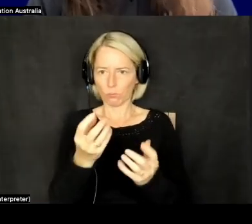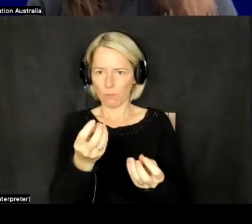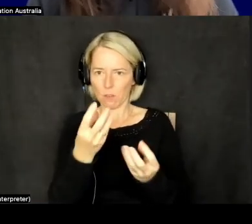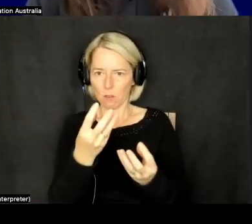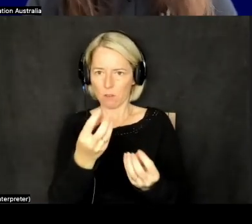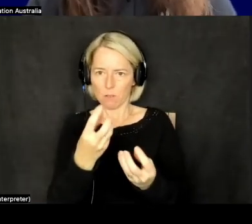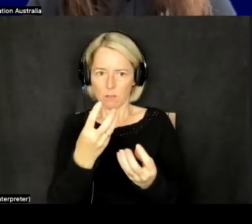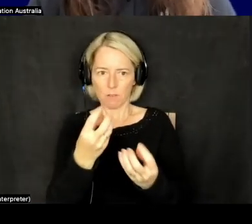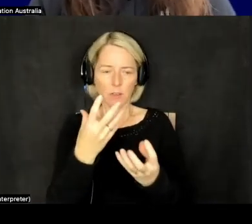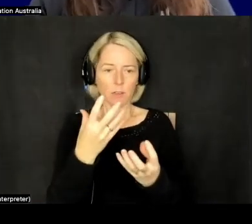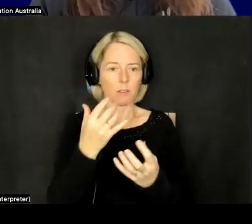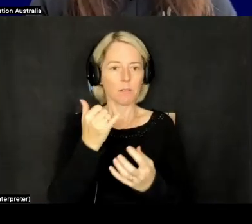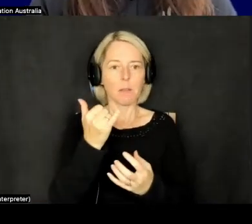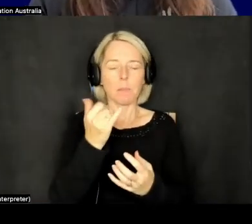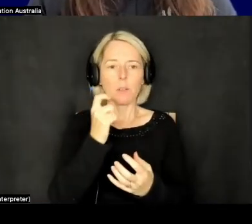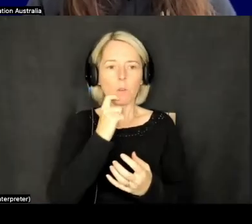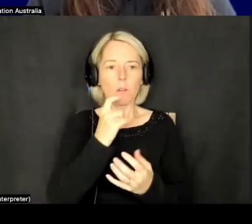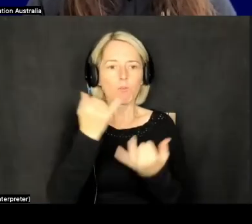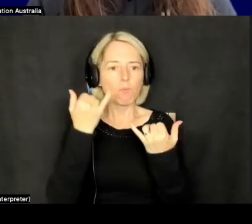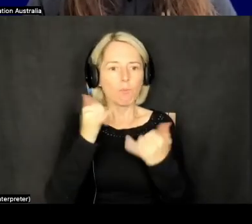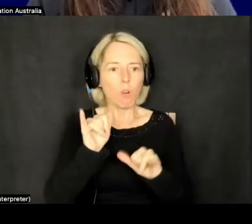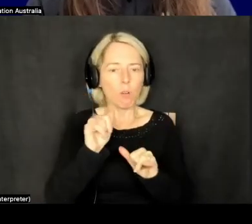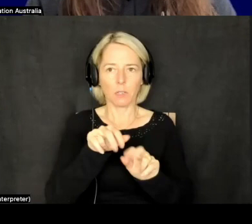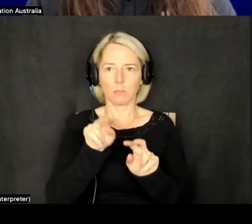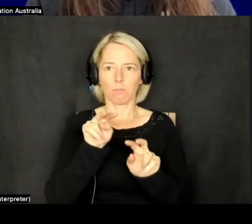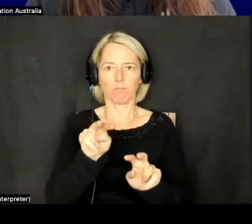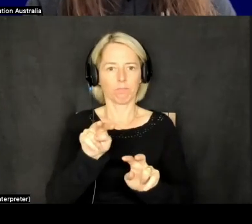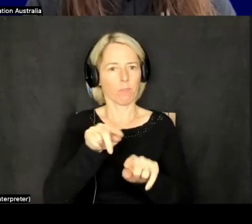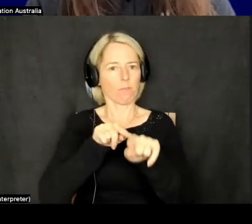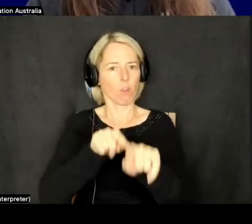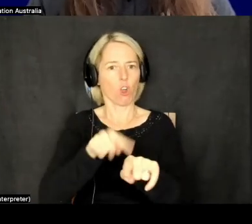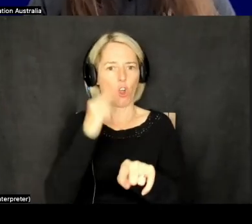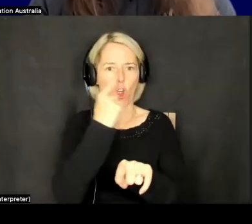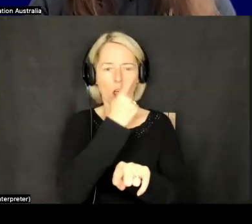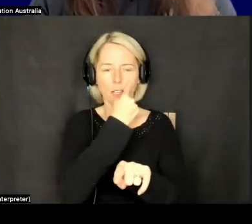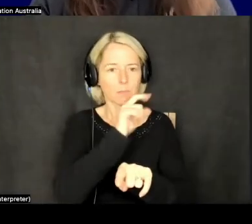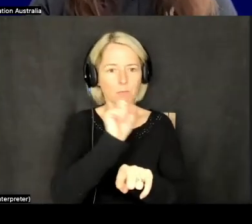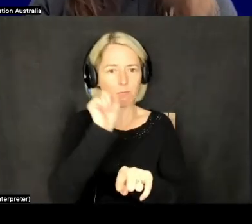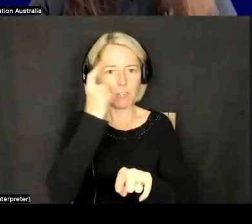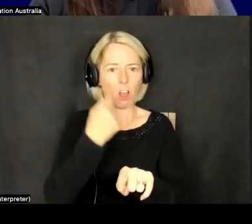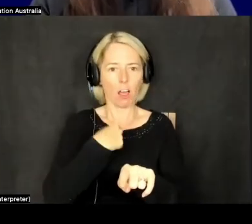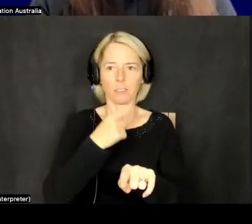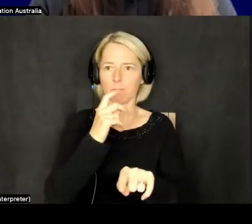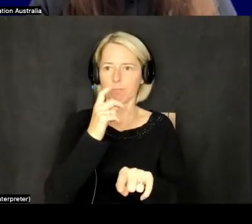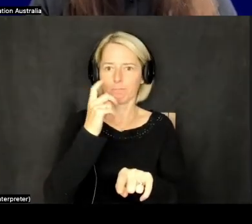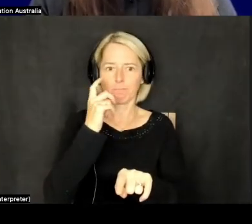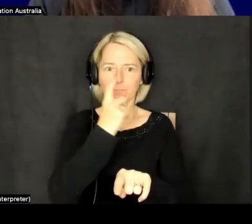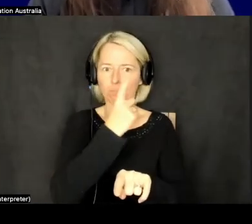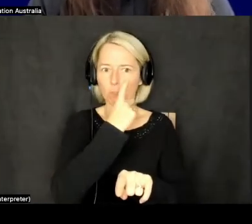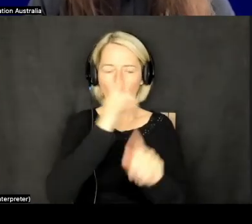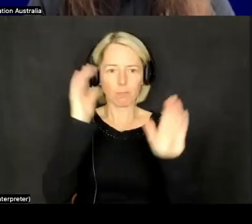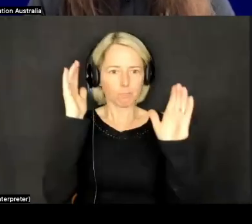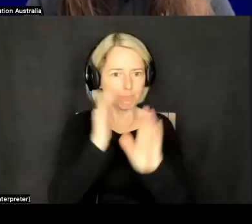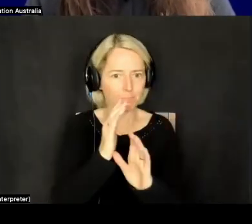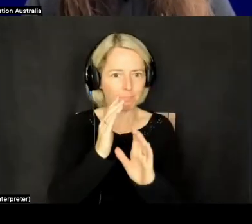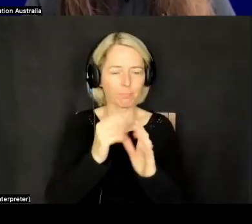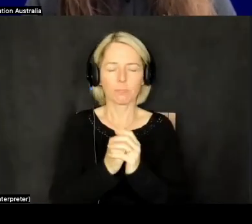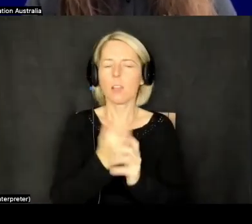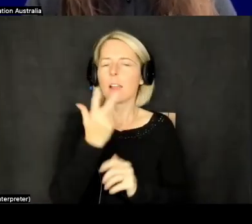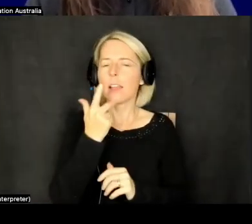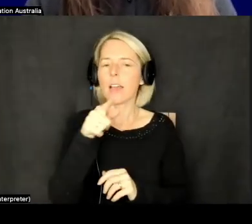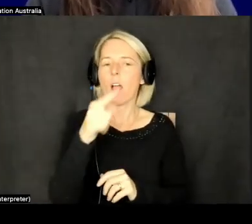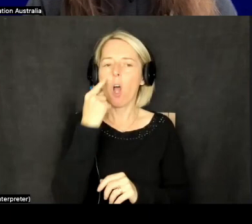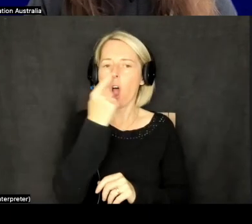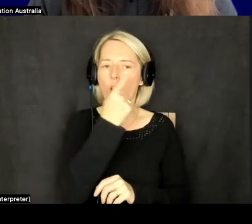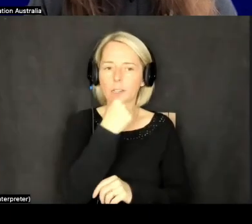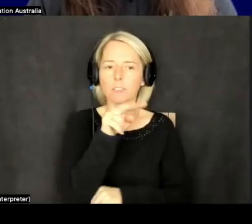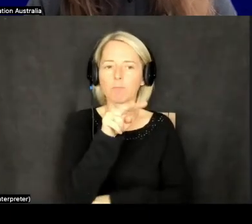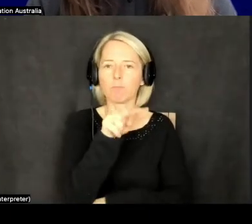that person's eyes are doing, so if they have roving eye movements, for example, if they land